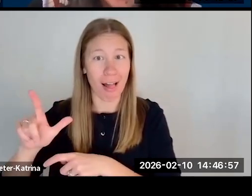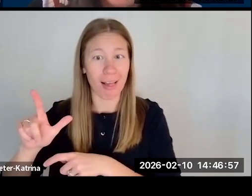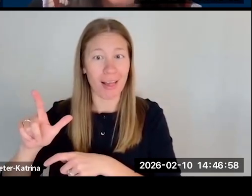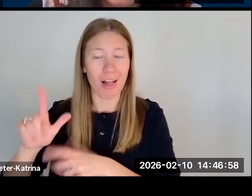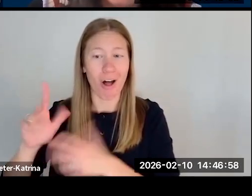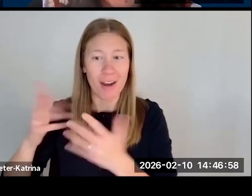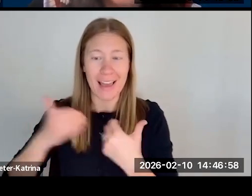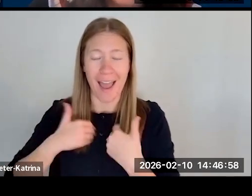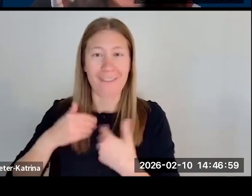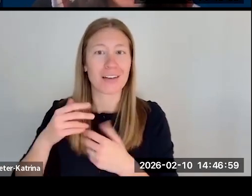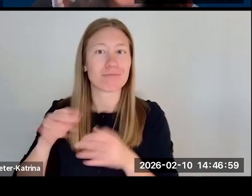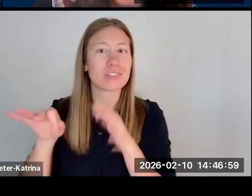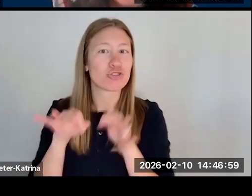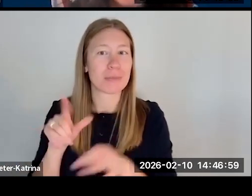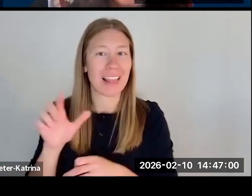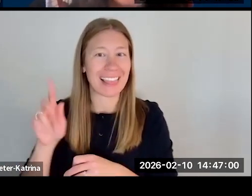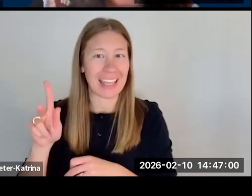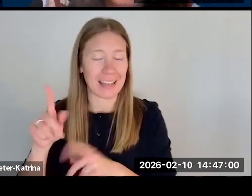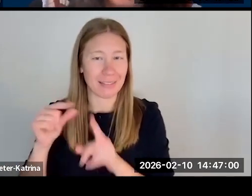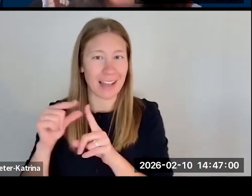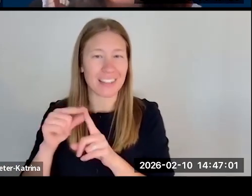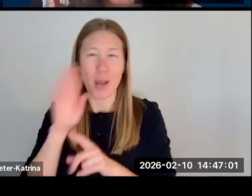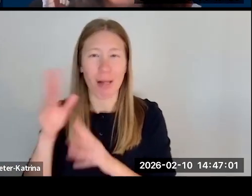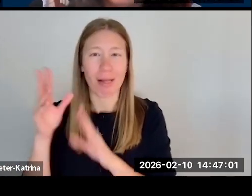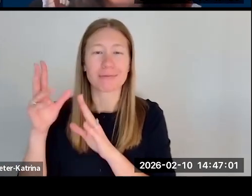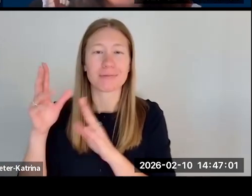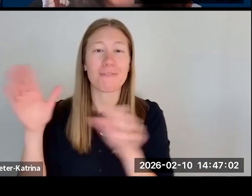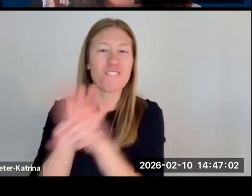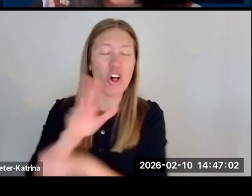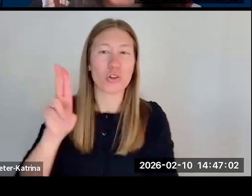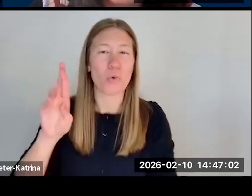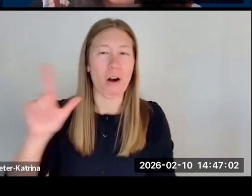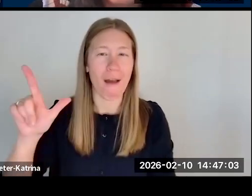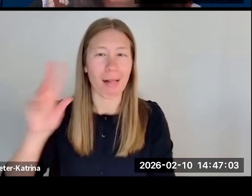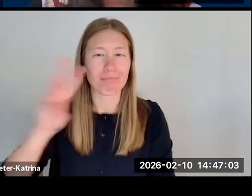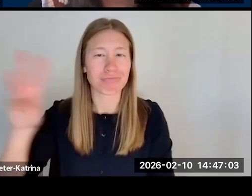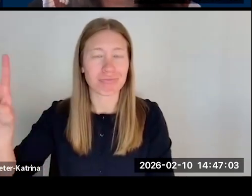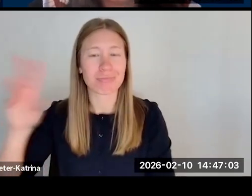So I'm gonna just copy and the URL for the accessibility website